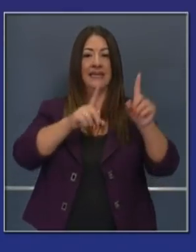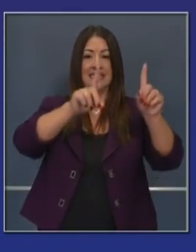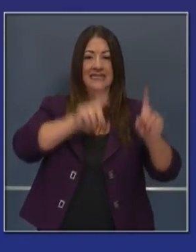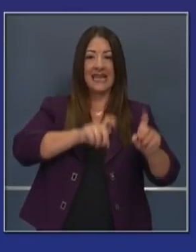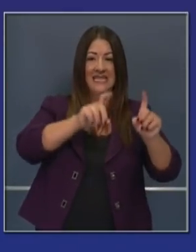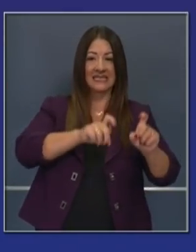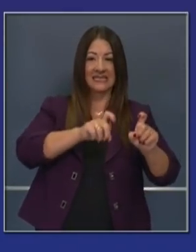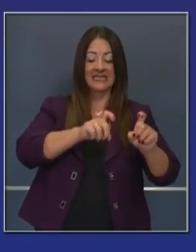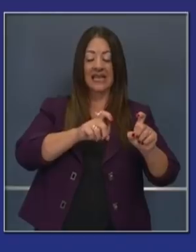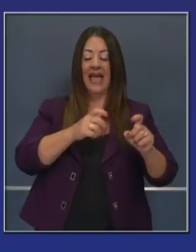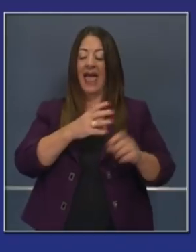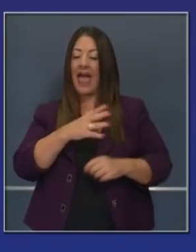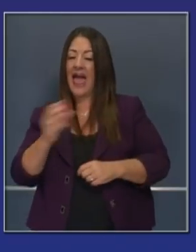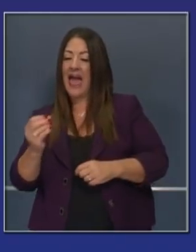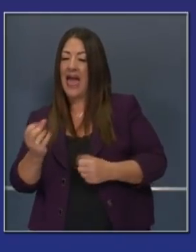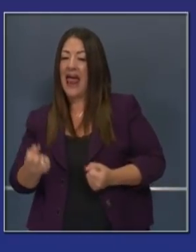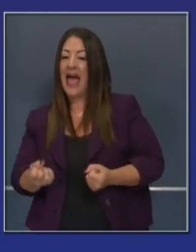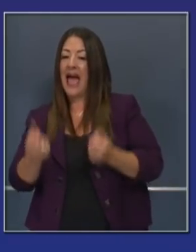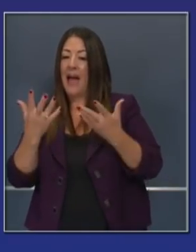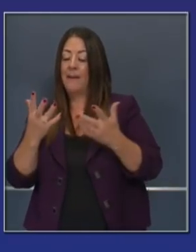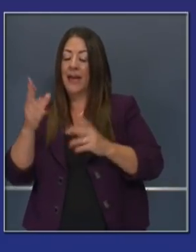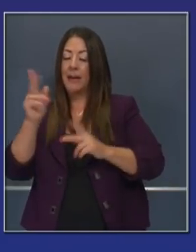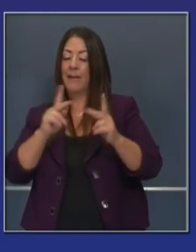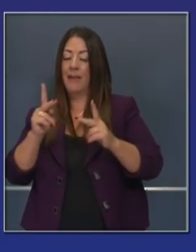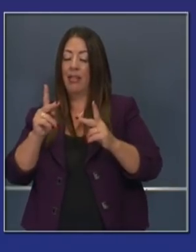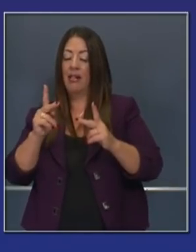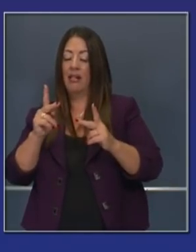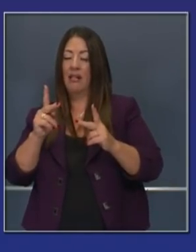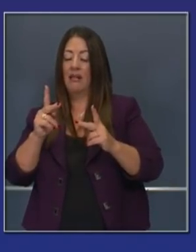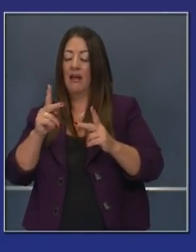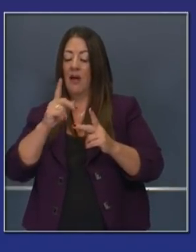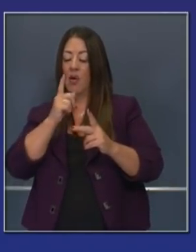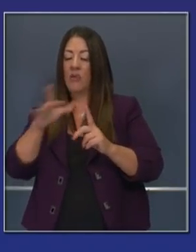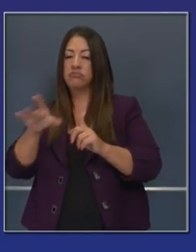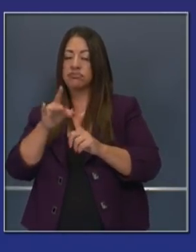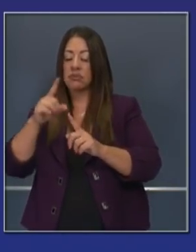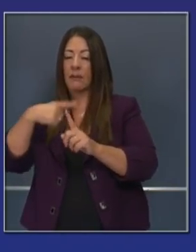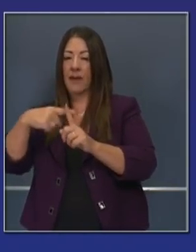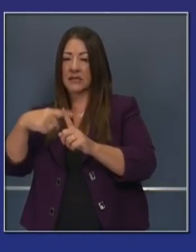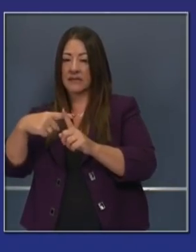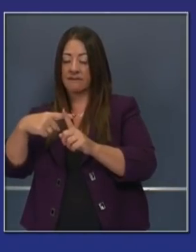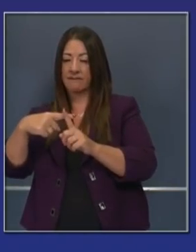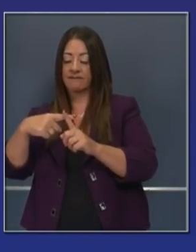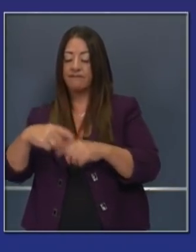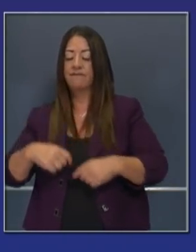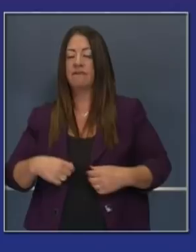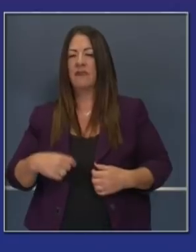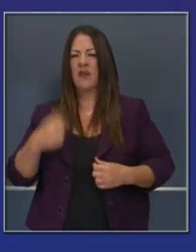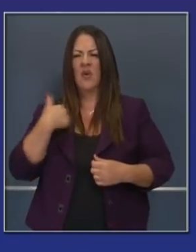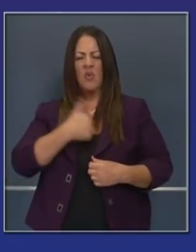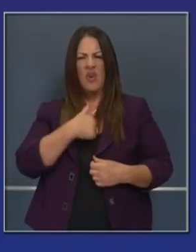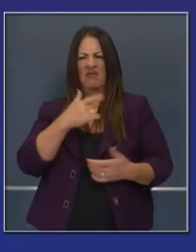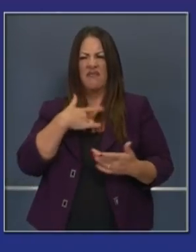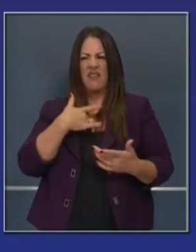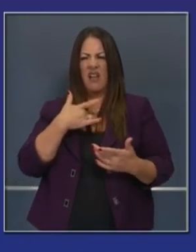POSITIVE RATE. THAT'S AGAIN THE TOTAL NUMBER OF TESTS THAT WE CONDUCT AND THE NUMBER OF PEOPLE THAT TEST